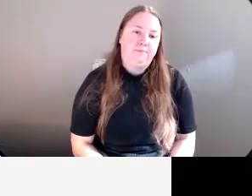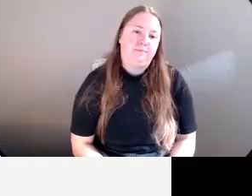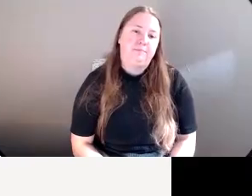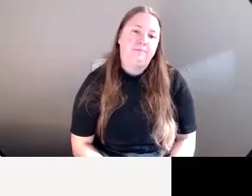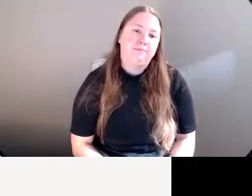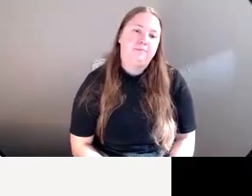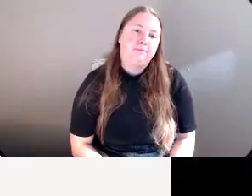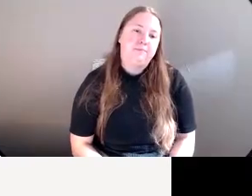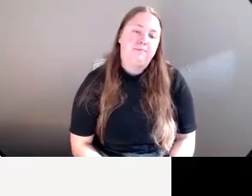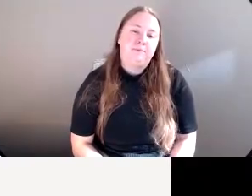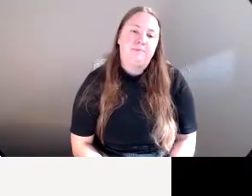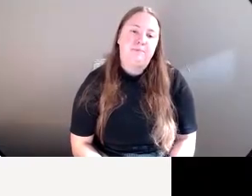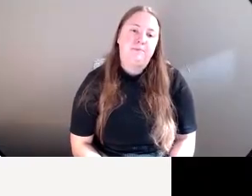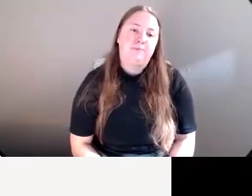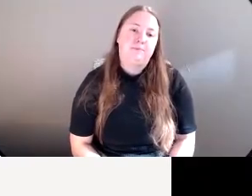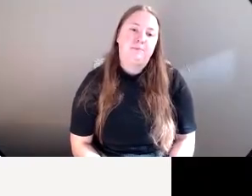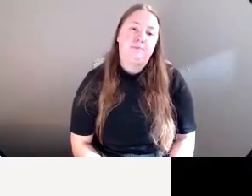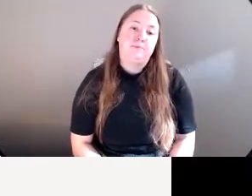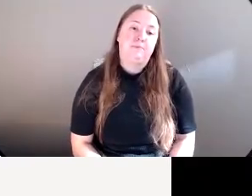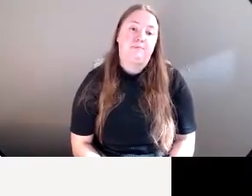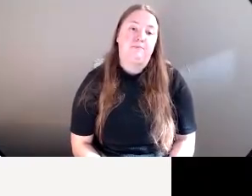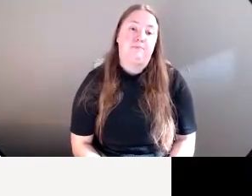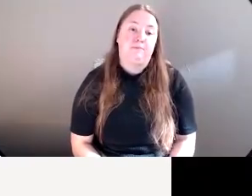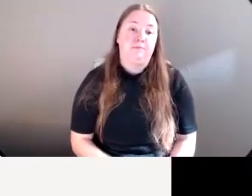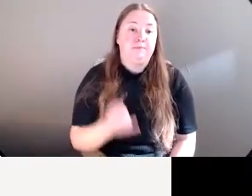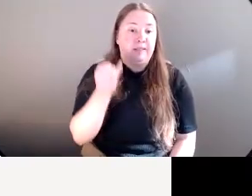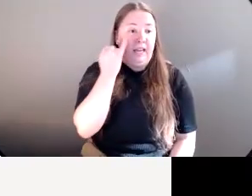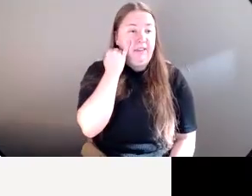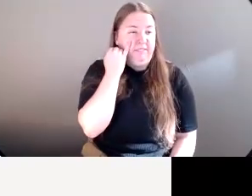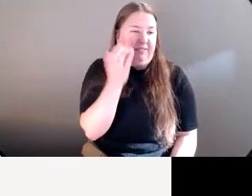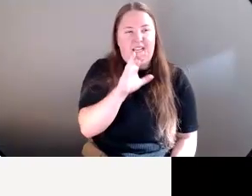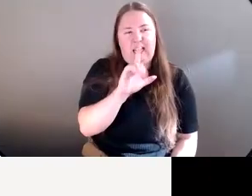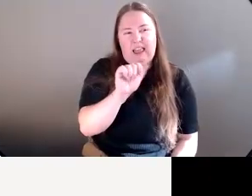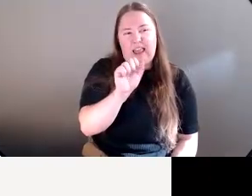If the classic quizzes are working for